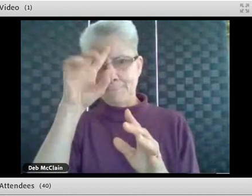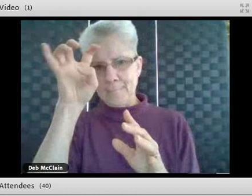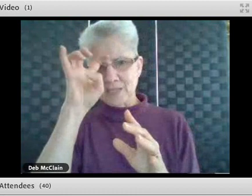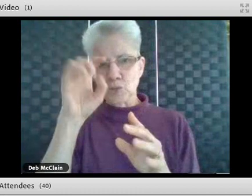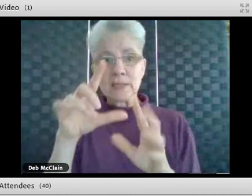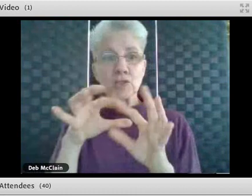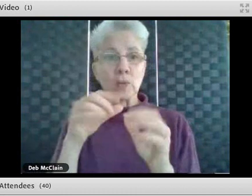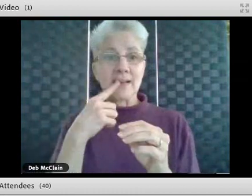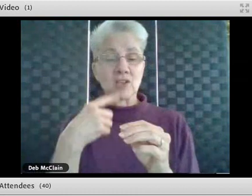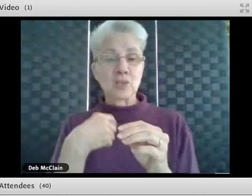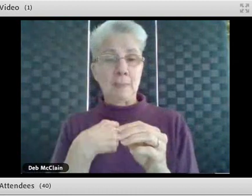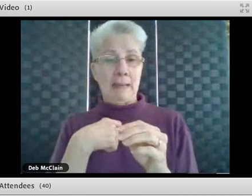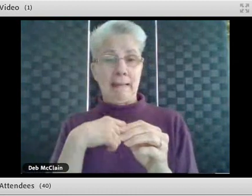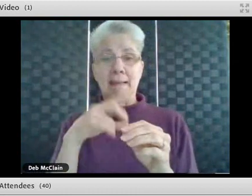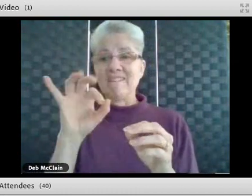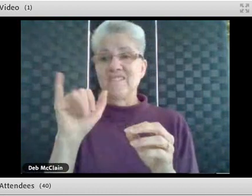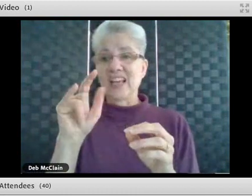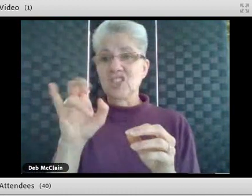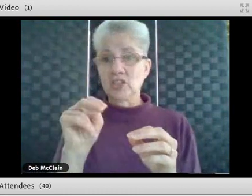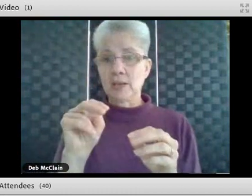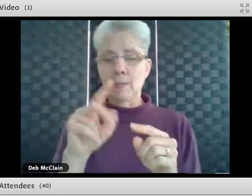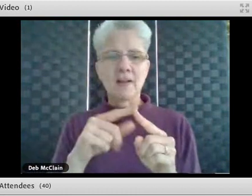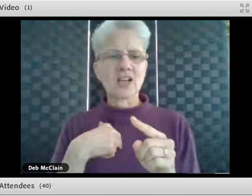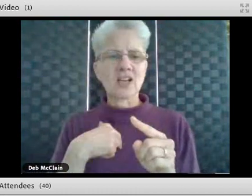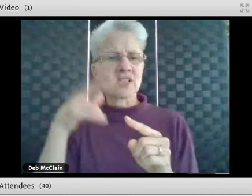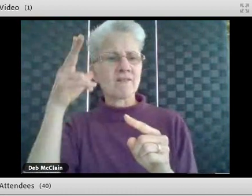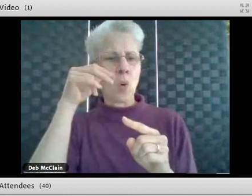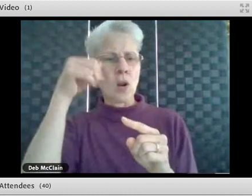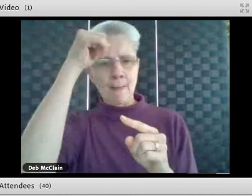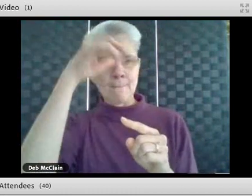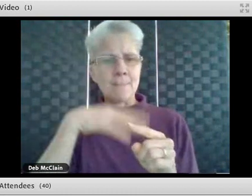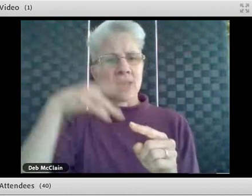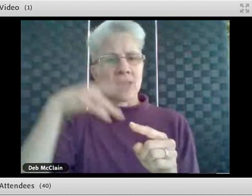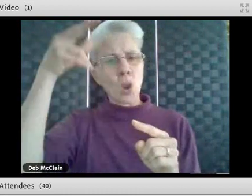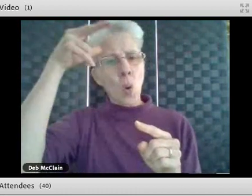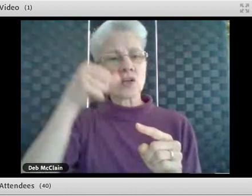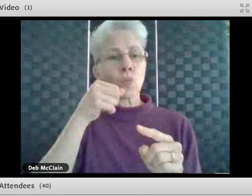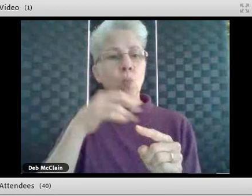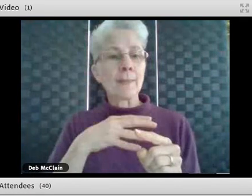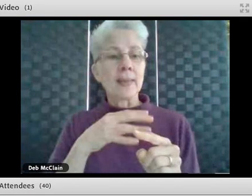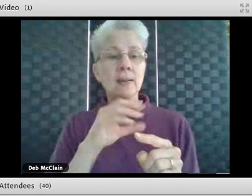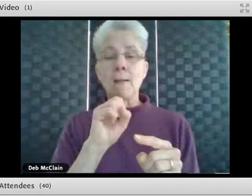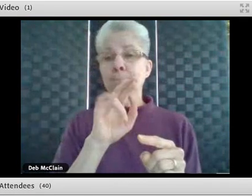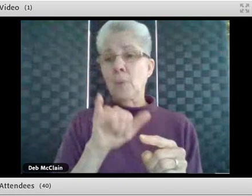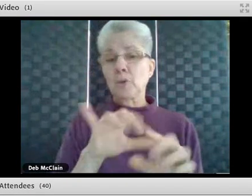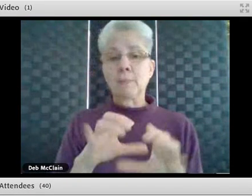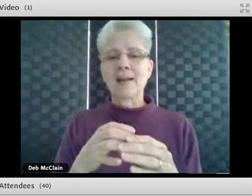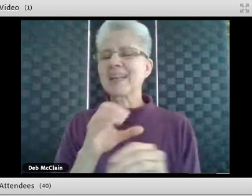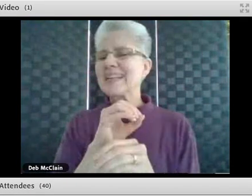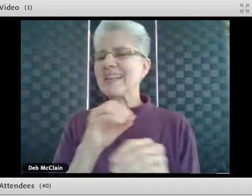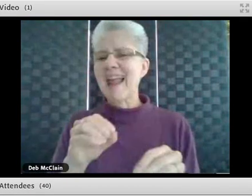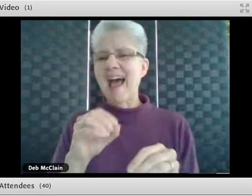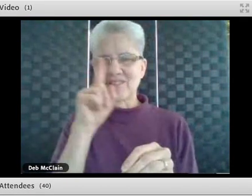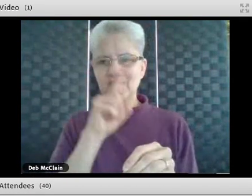but otherwise, if I just have horsemen and horsewomen or just Mercury, planet, that is a nonfiction account of the work,